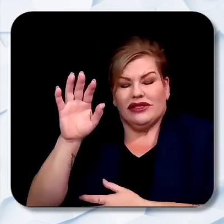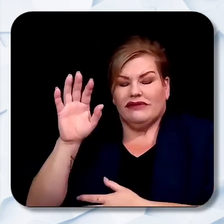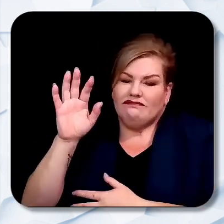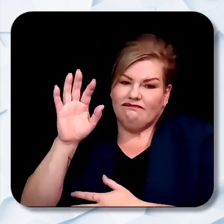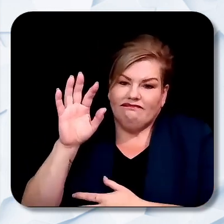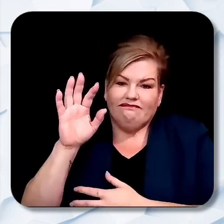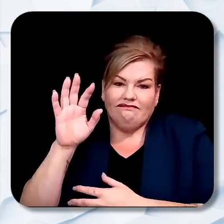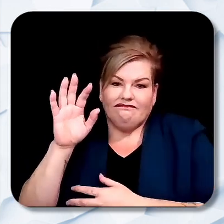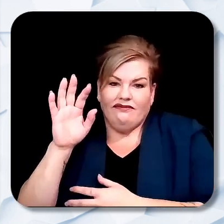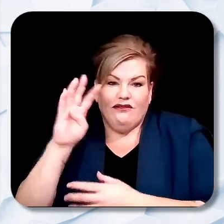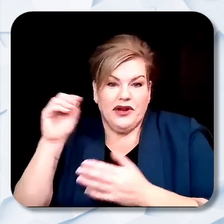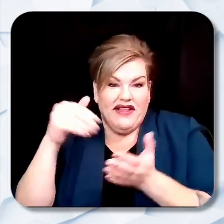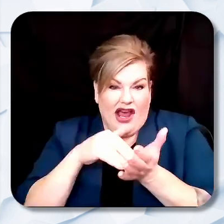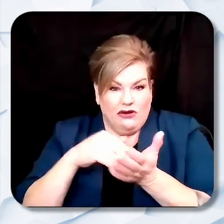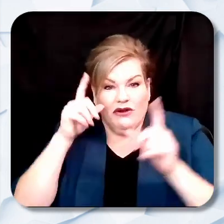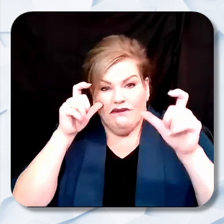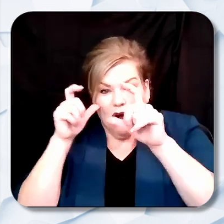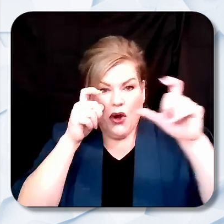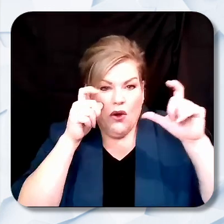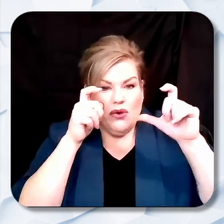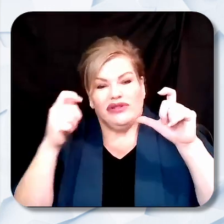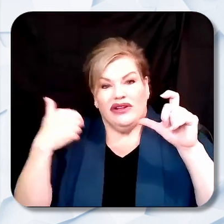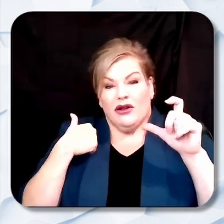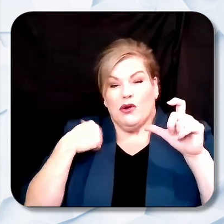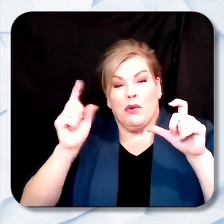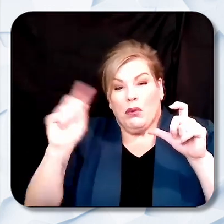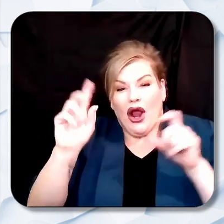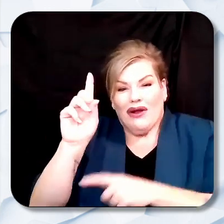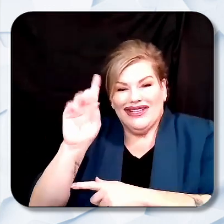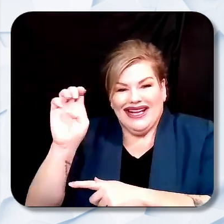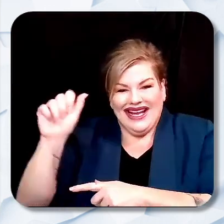fentanyl poisoning that lined the walls of DEA headquarters, and we've had the opportunity to get